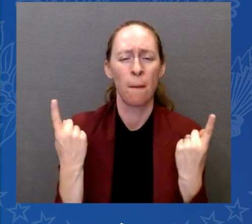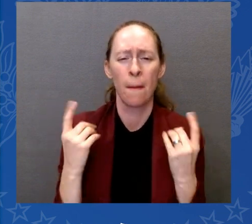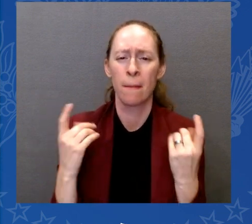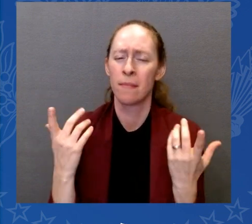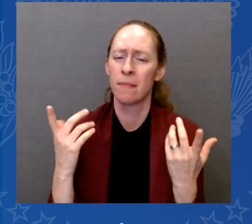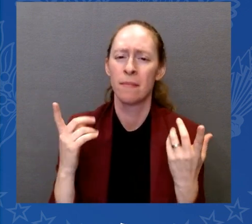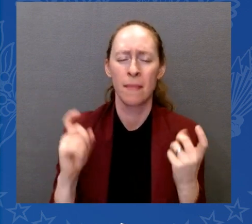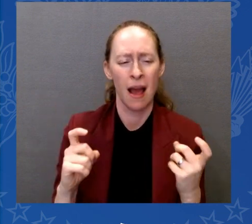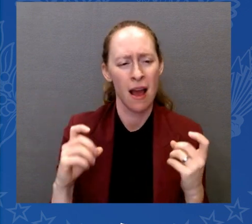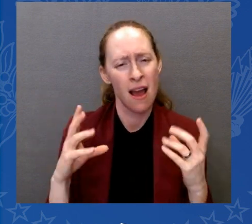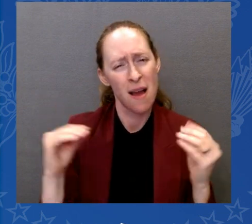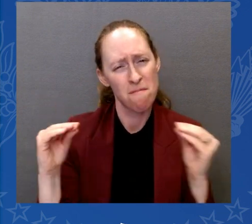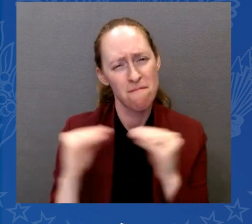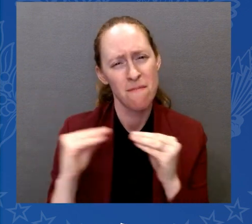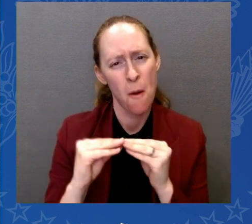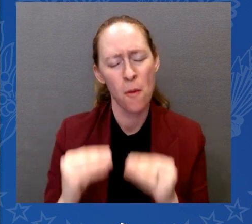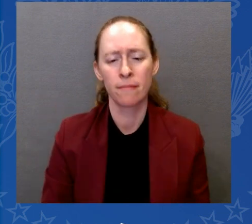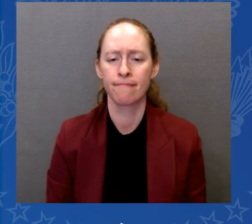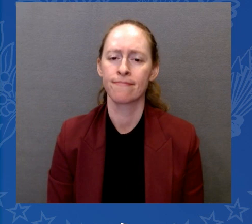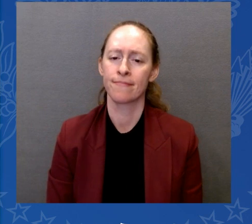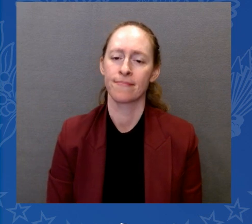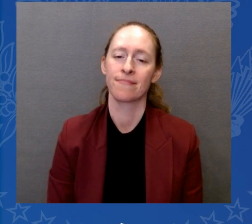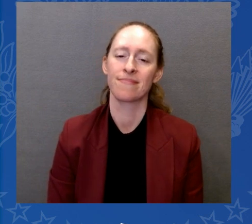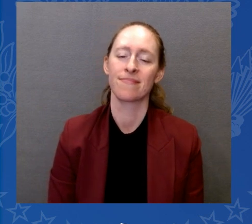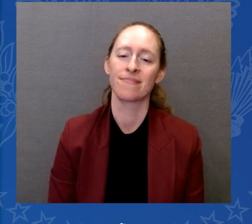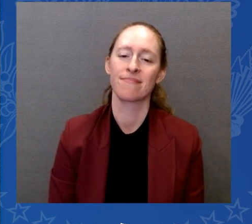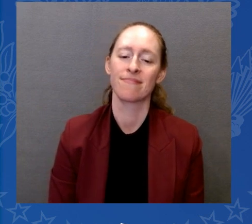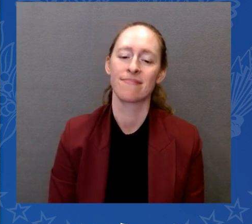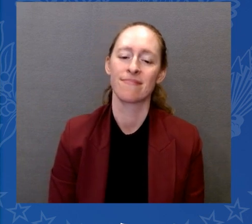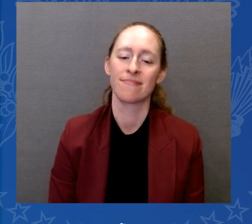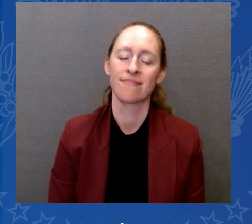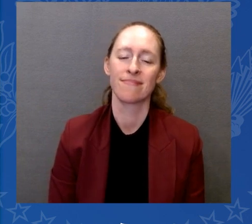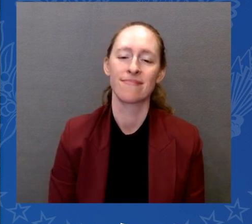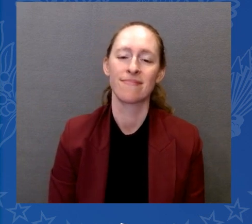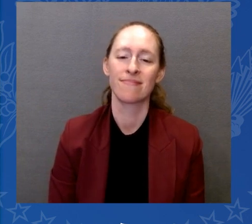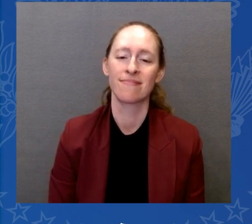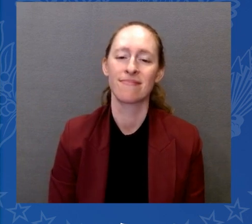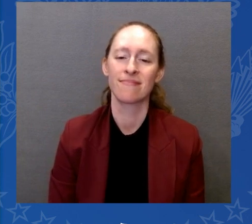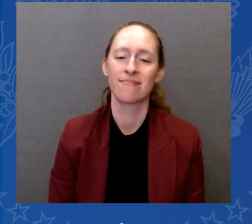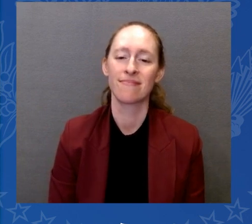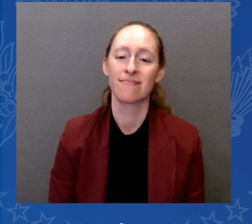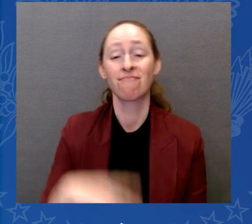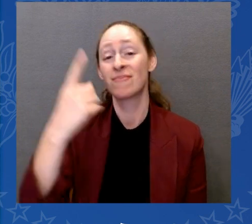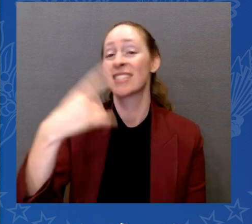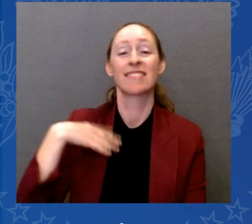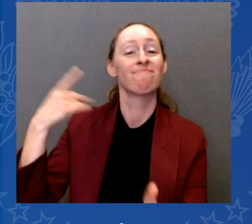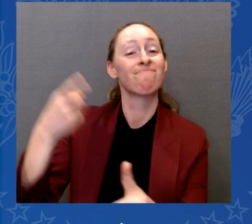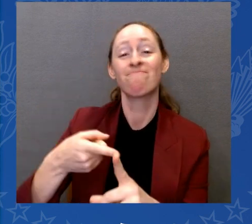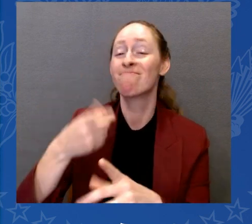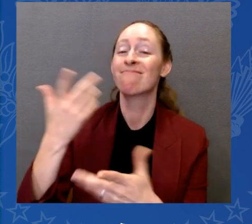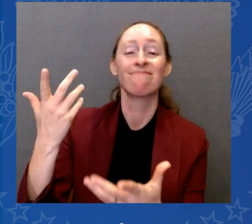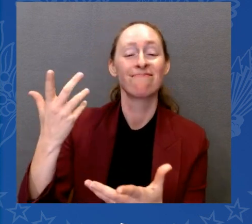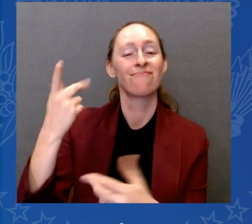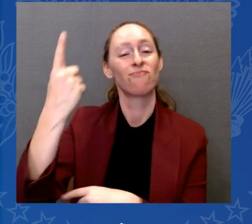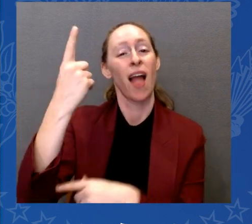Let me close with this: Edward Abbey, a writer who once worked as a ranger in the Arches National Park in Utah, wrote -- and I quote: